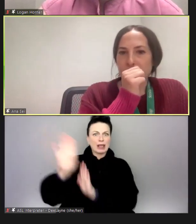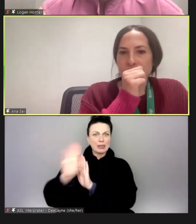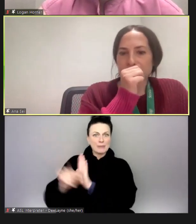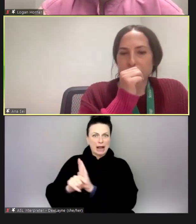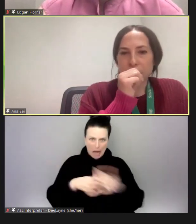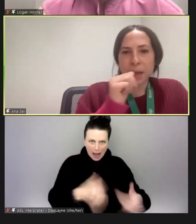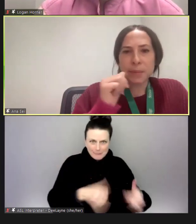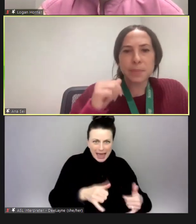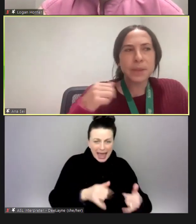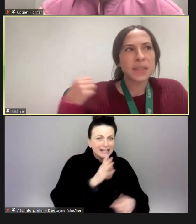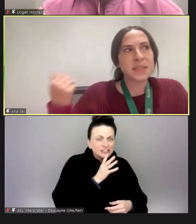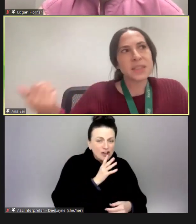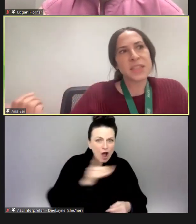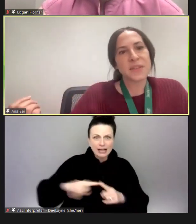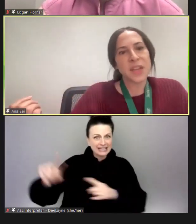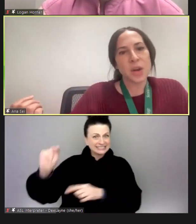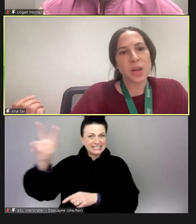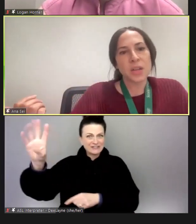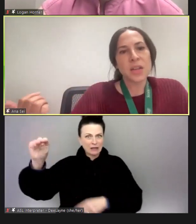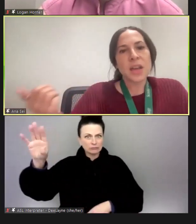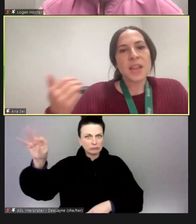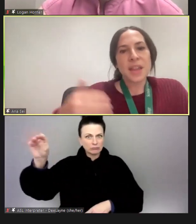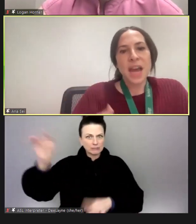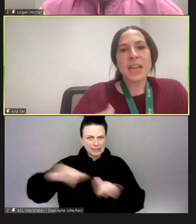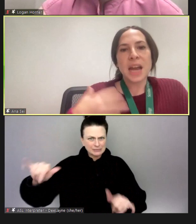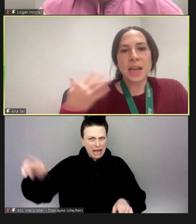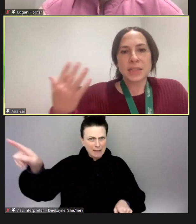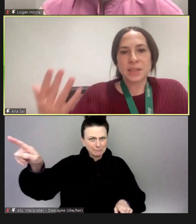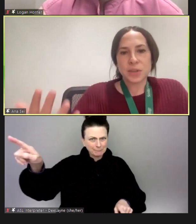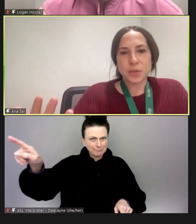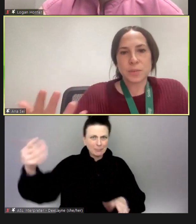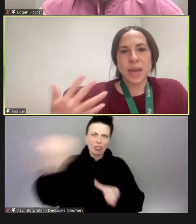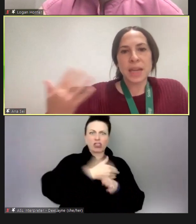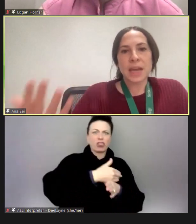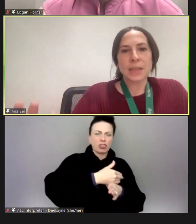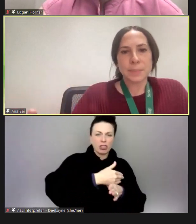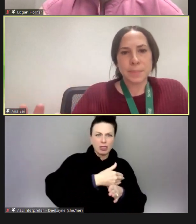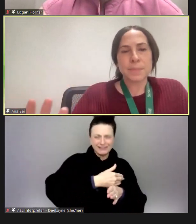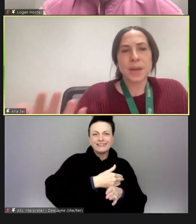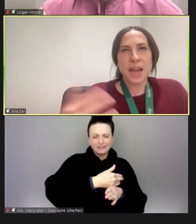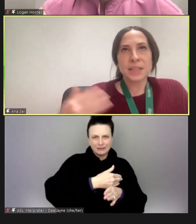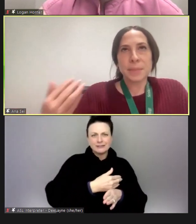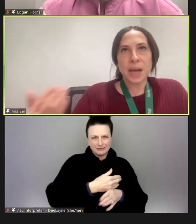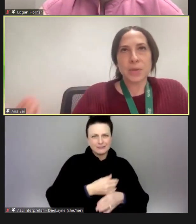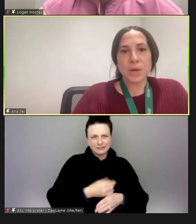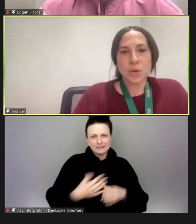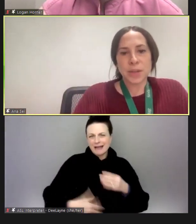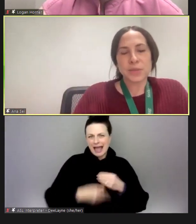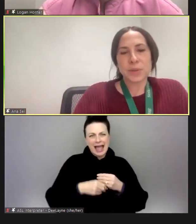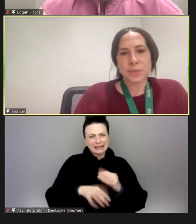to my baby but is the TV on that adds to